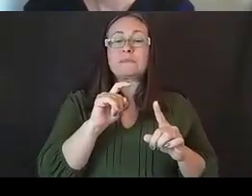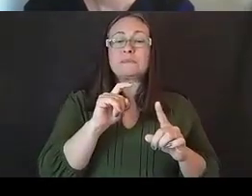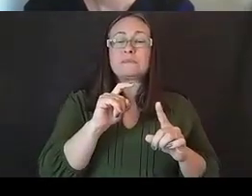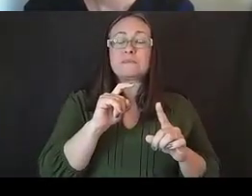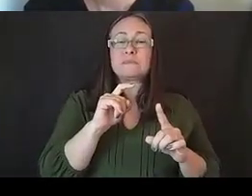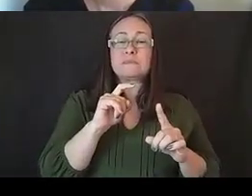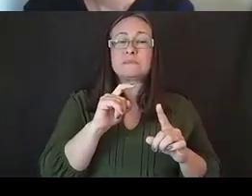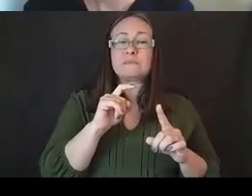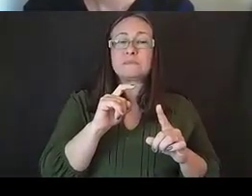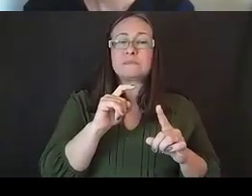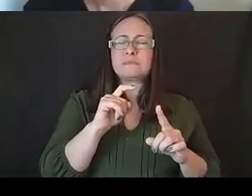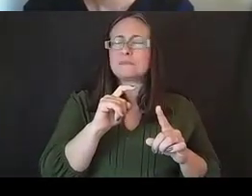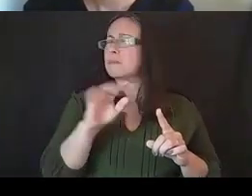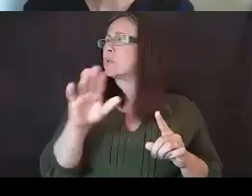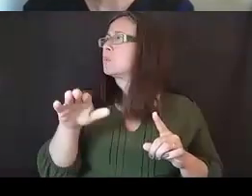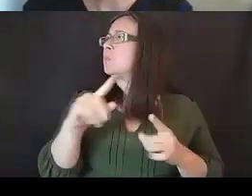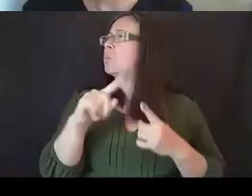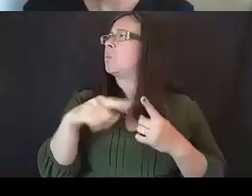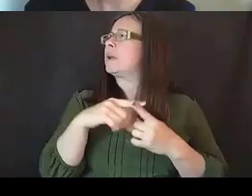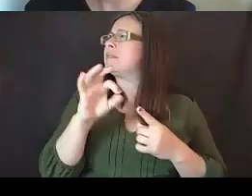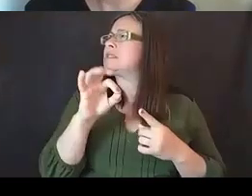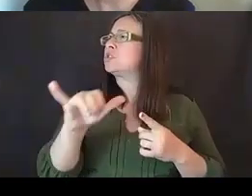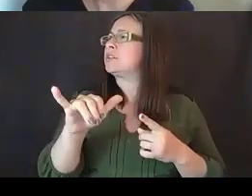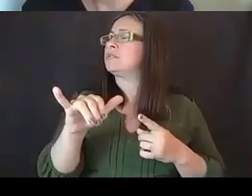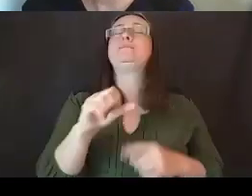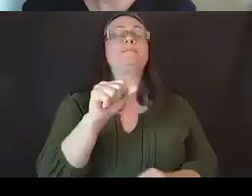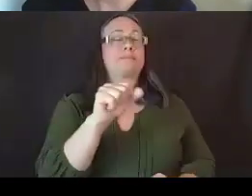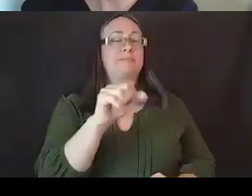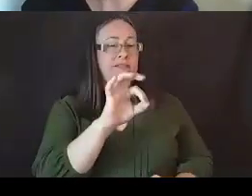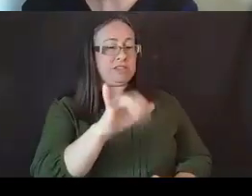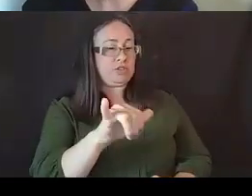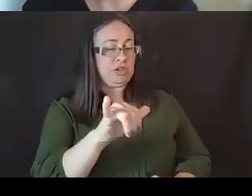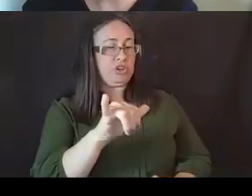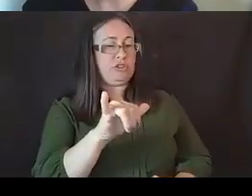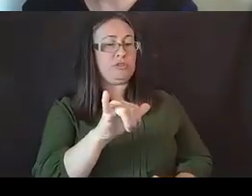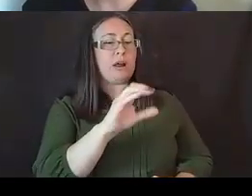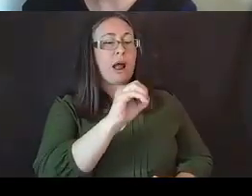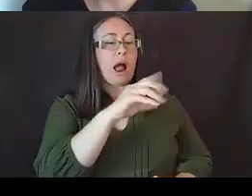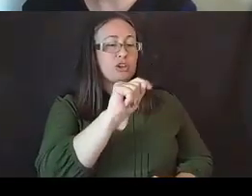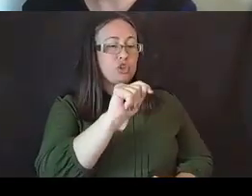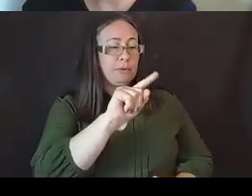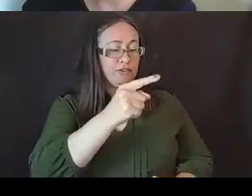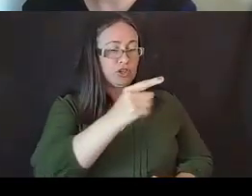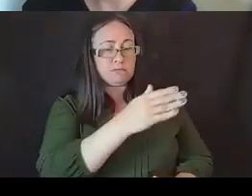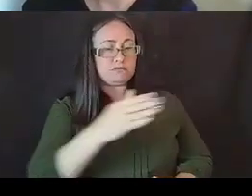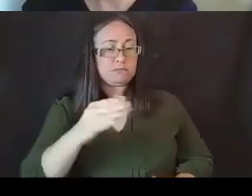Could you tell us when our fiscal years are from? Cindy Danielson: Yeah, so the fiscal year's from October 1st through September 30th,